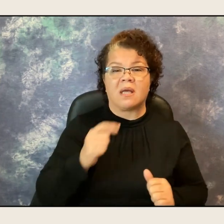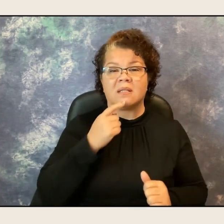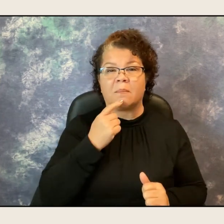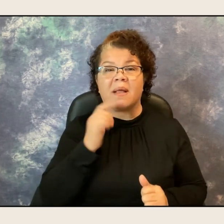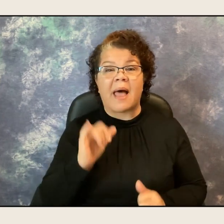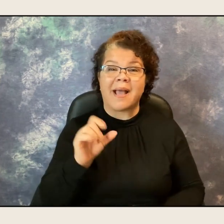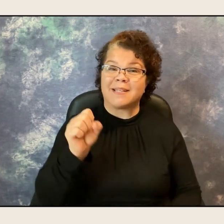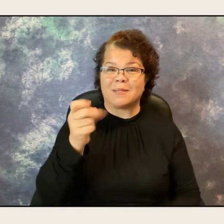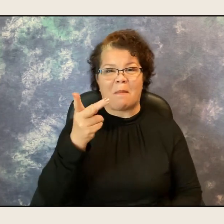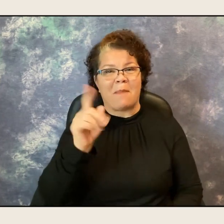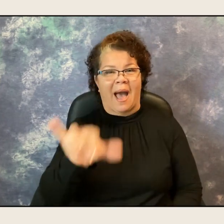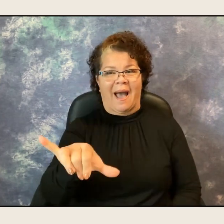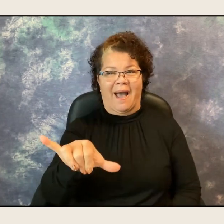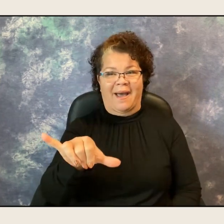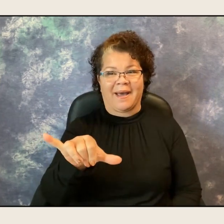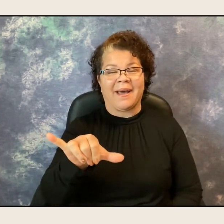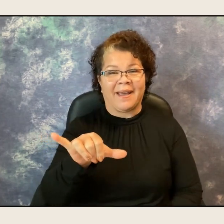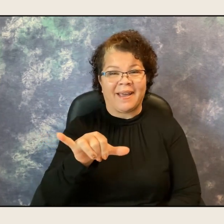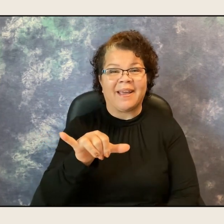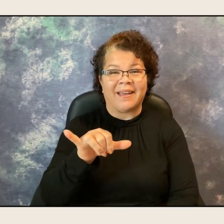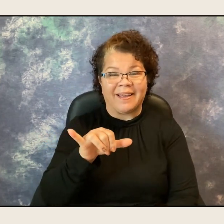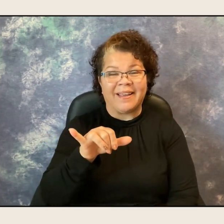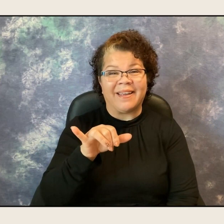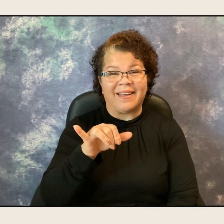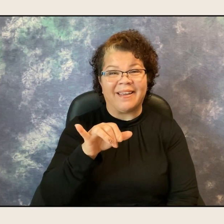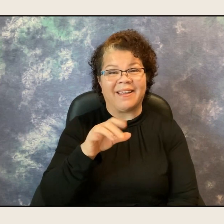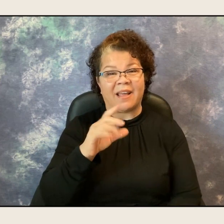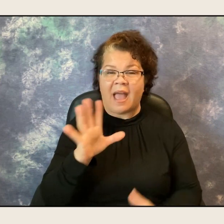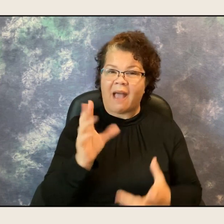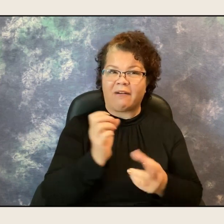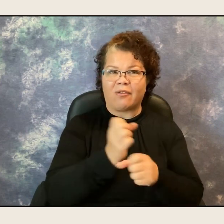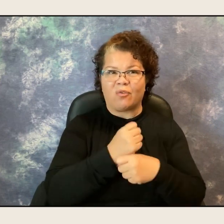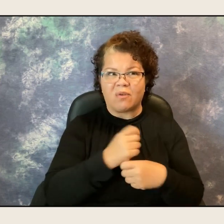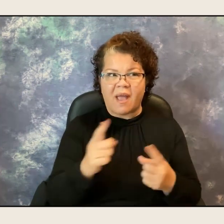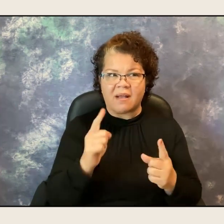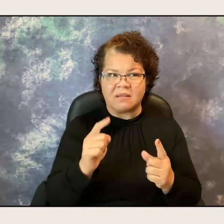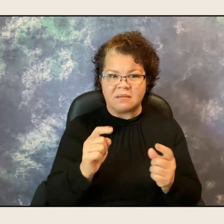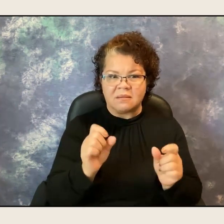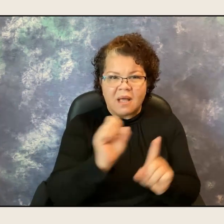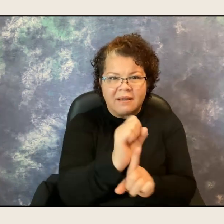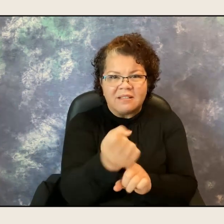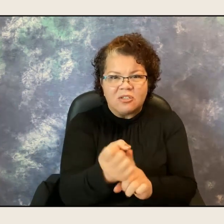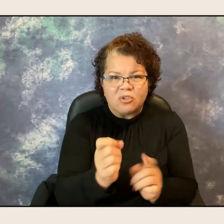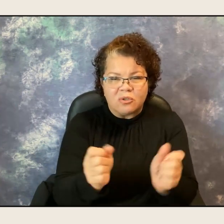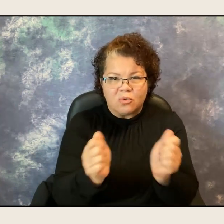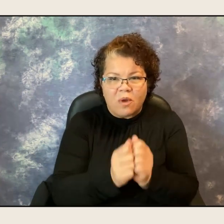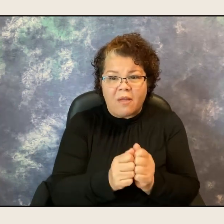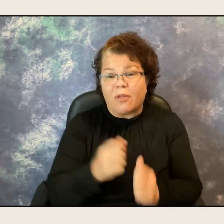and create a condition together. The four of us, you know.